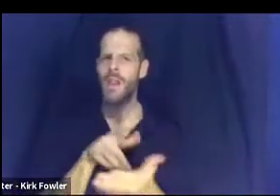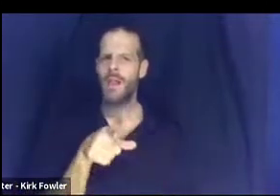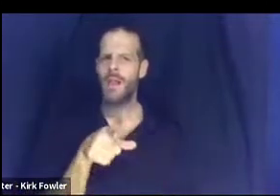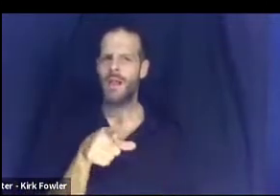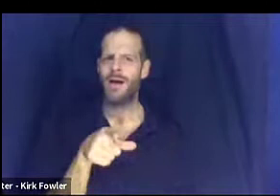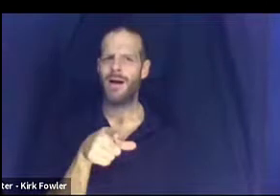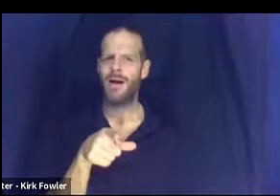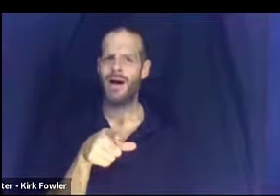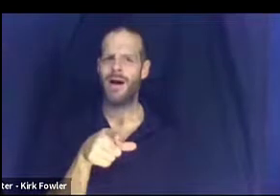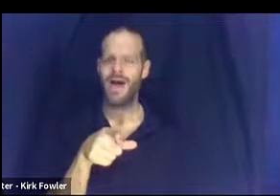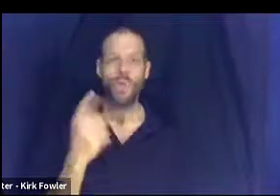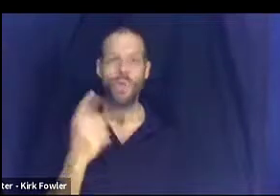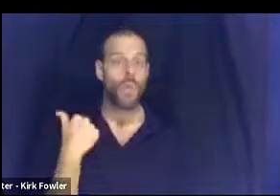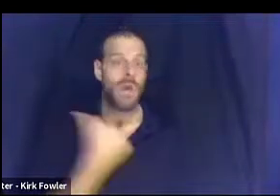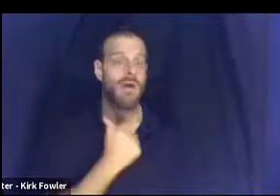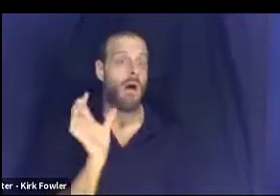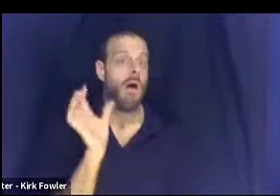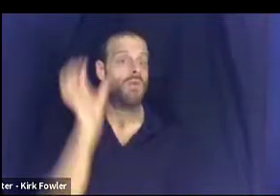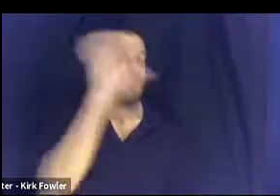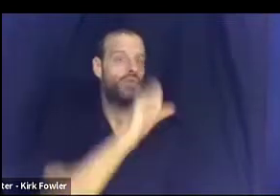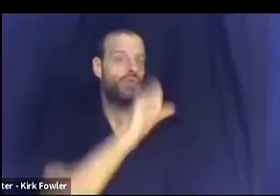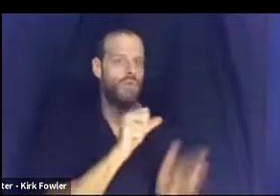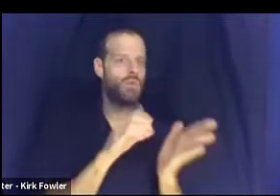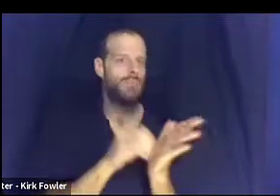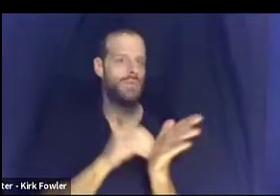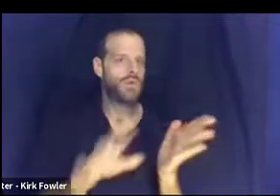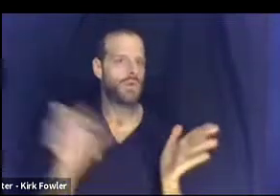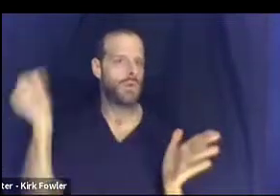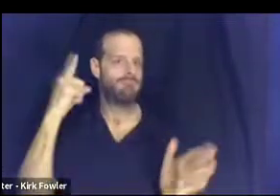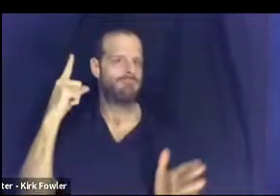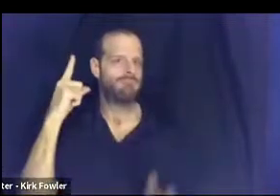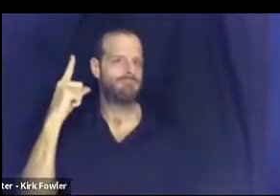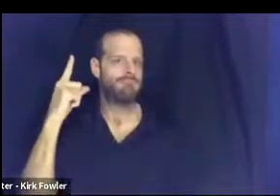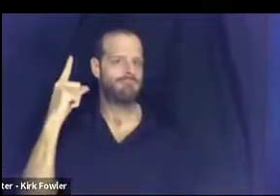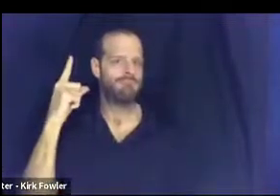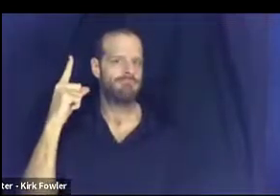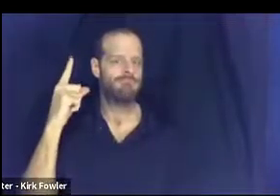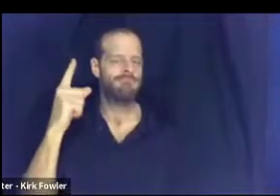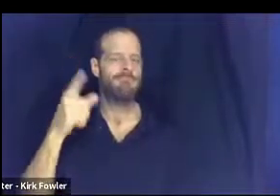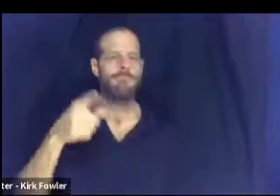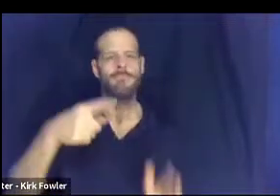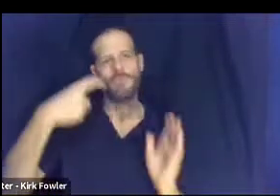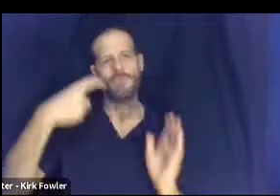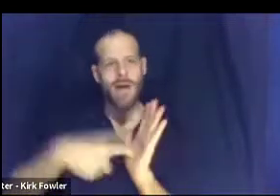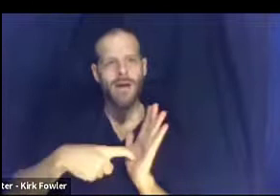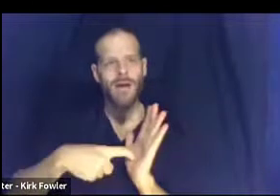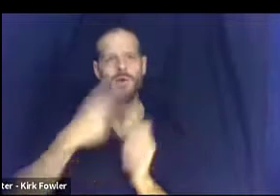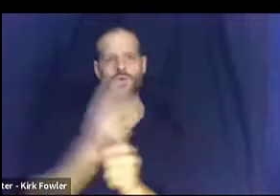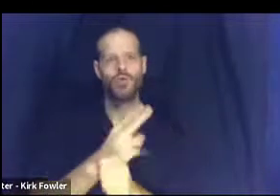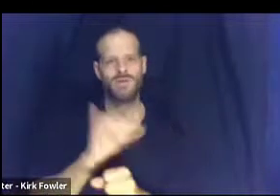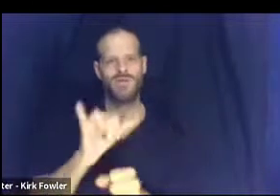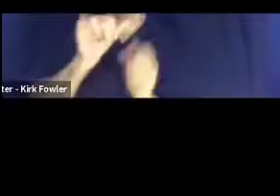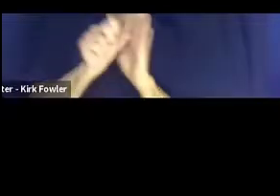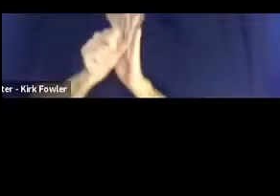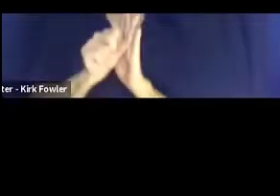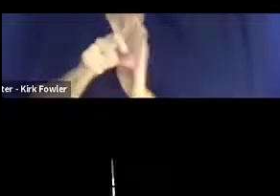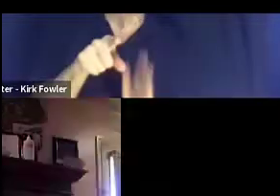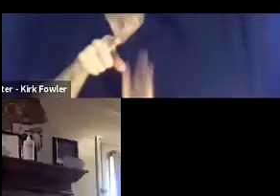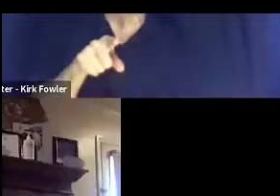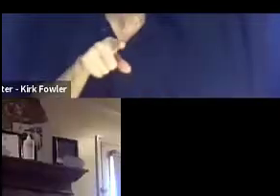about what our student understands in order to recognize and utilize that symbol in the middle. And how is that symbol in the middle